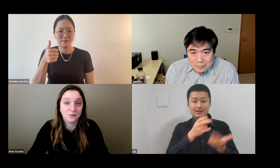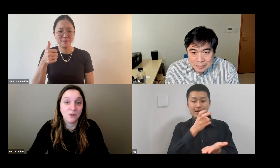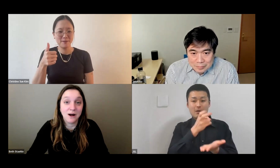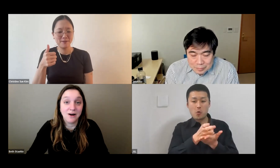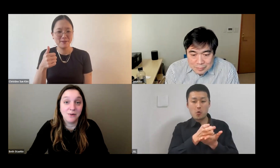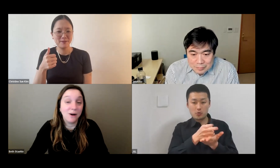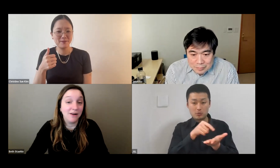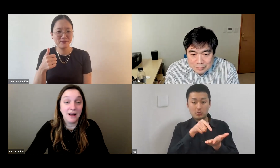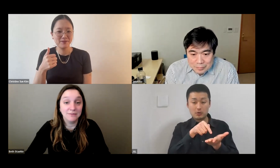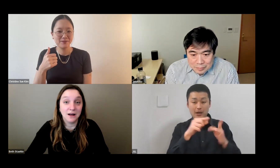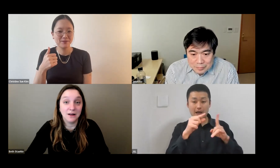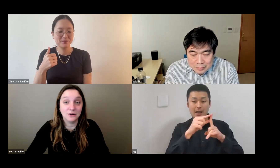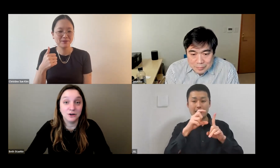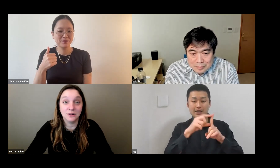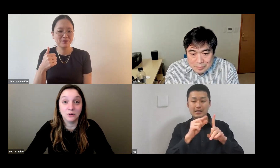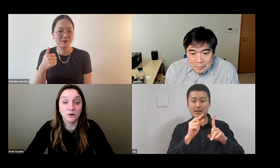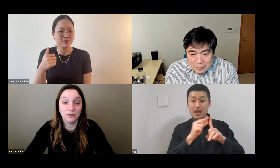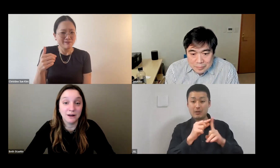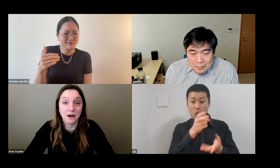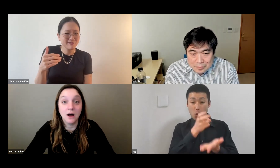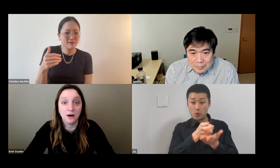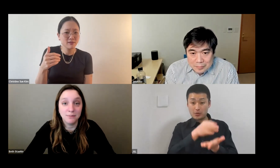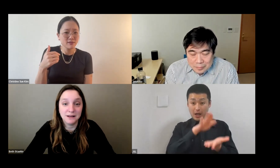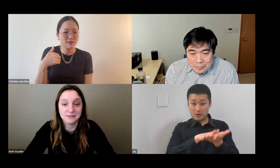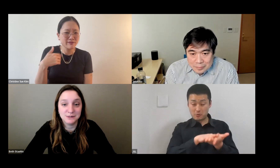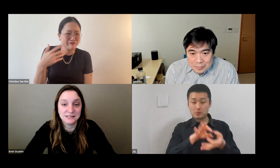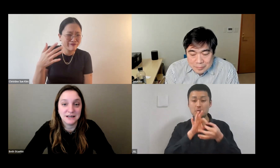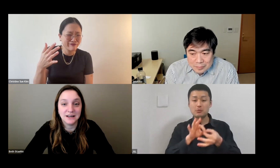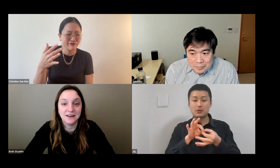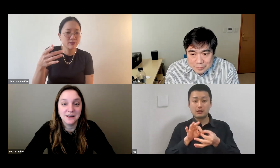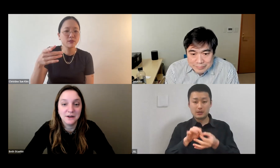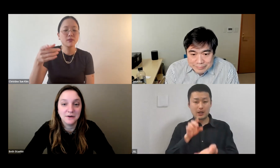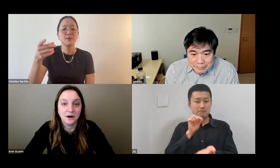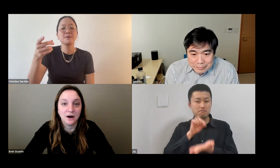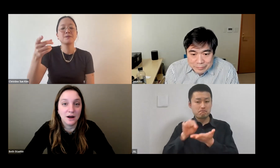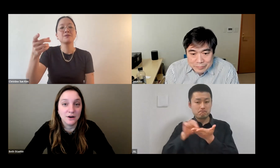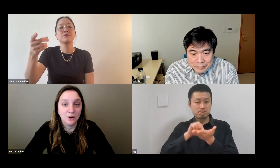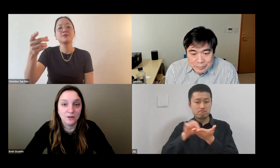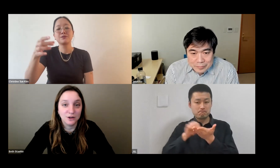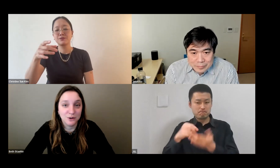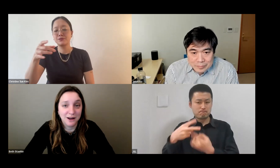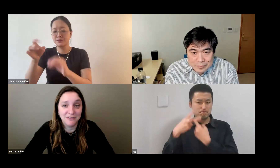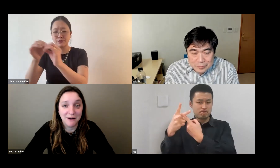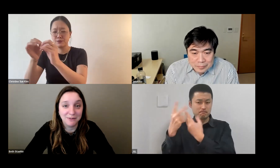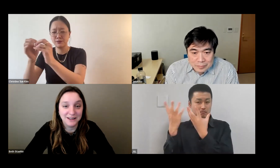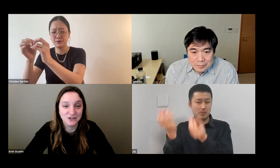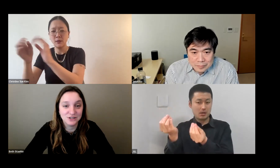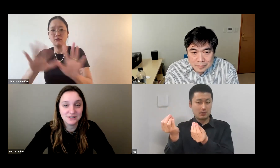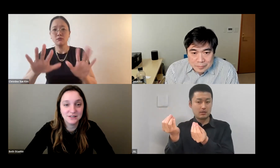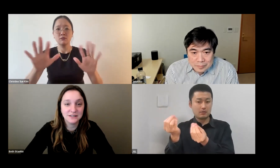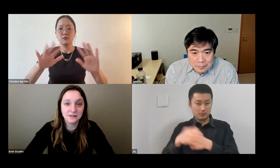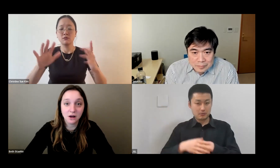While I'm not good at lawyering up, as we say, I know that you have obligations to this law